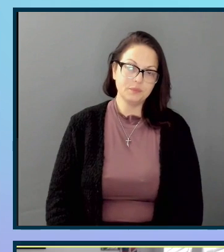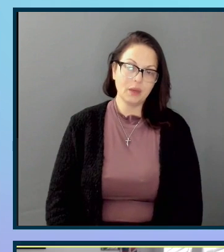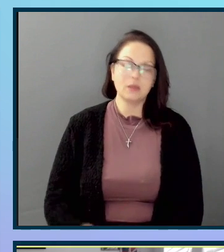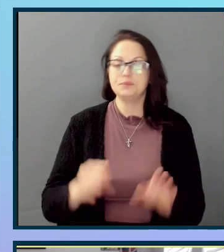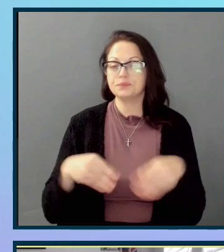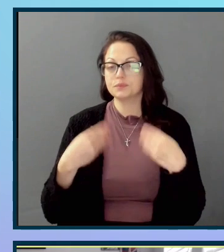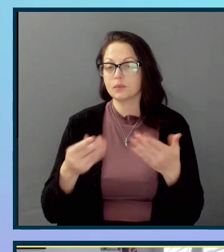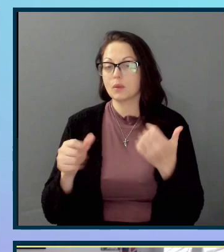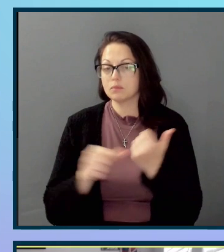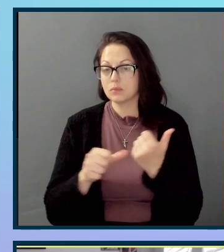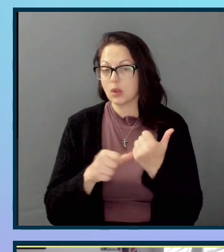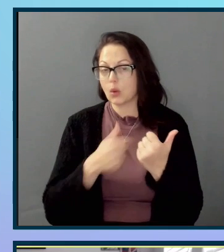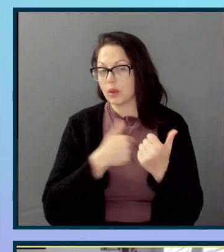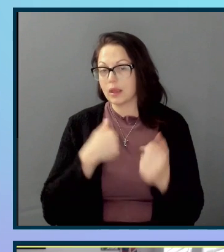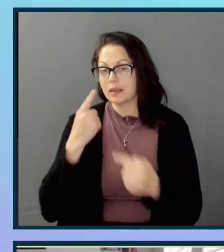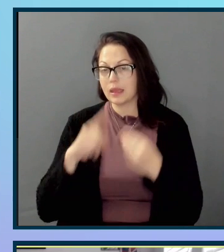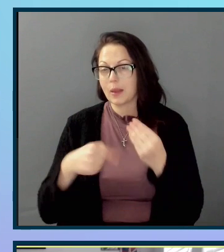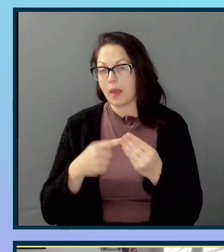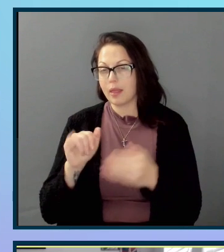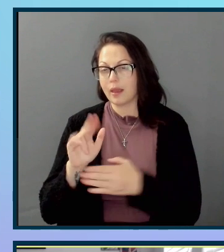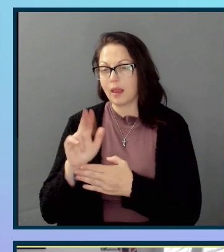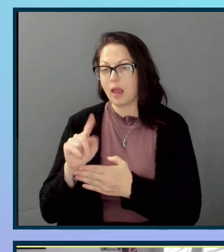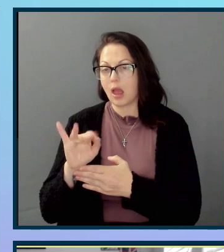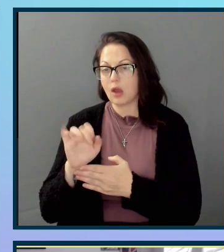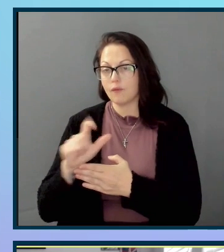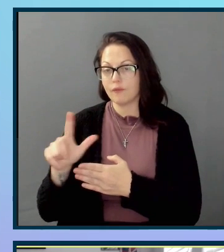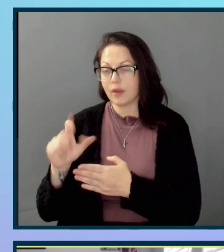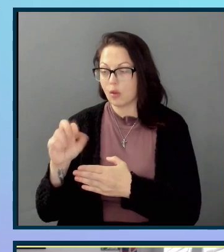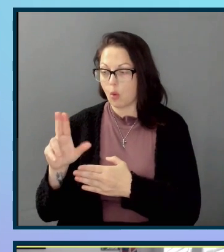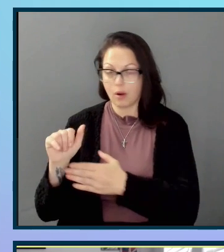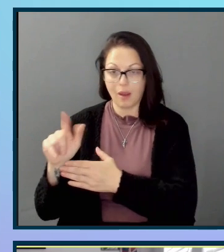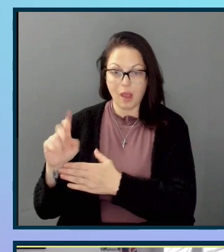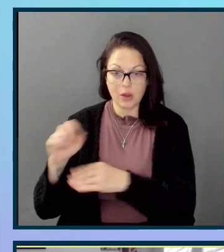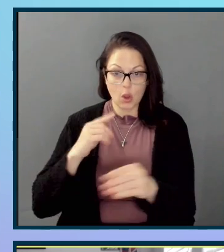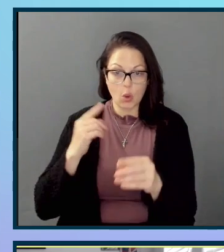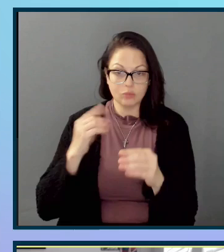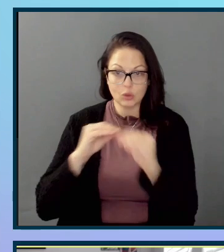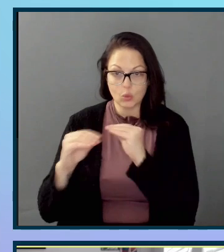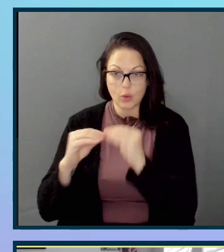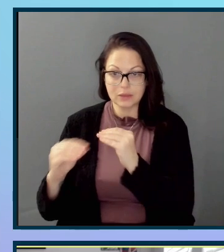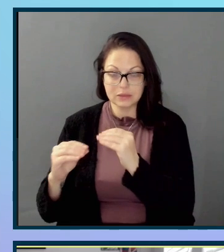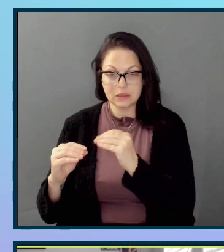we think about things like autofill or autocorrecting. Rather than forcing the user to adapt